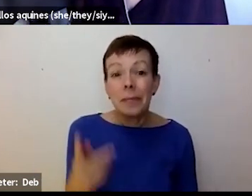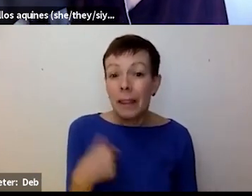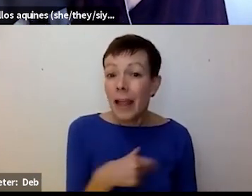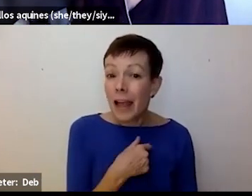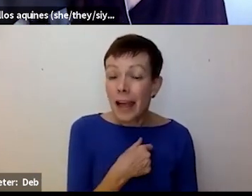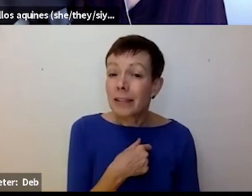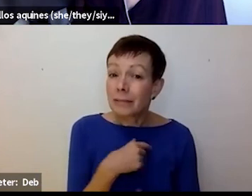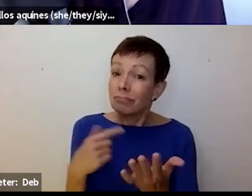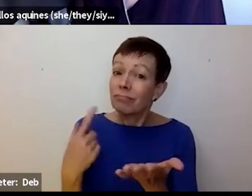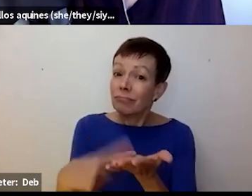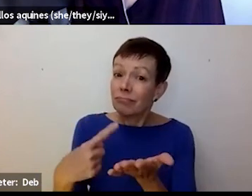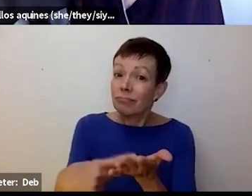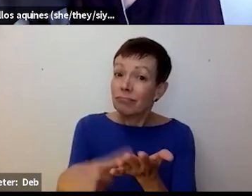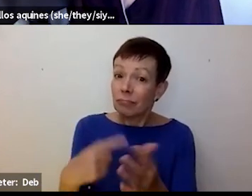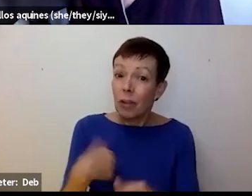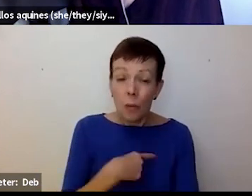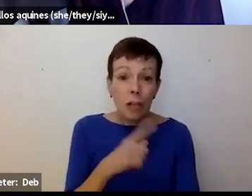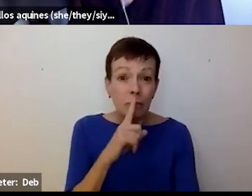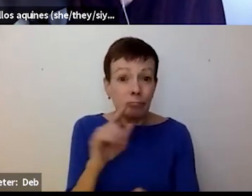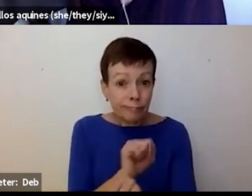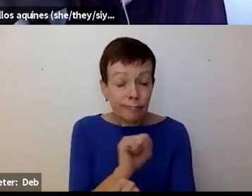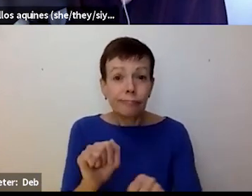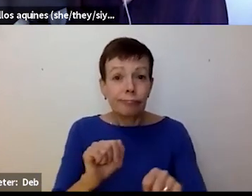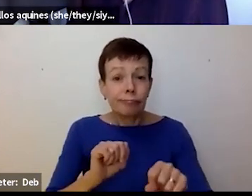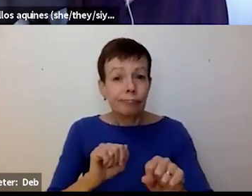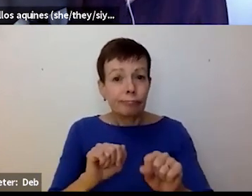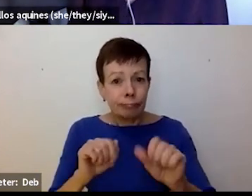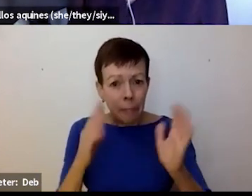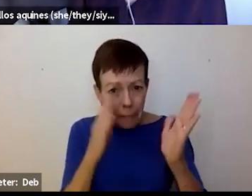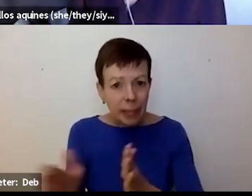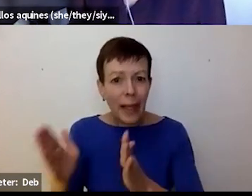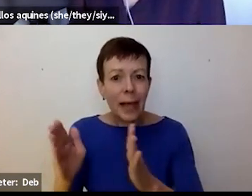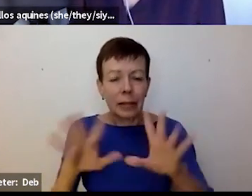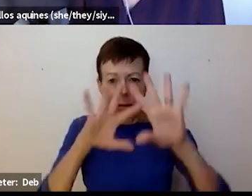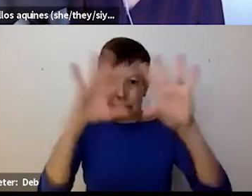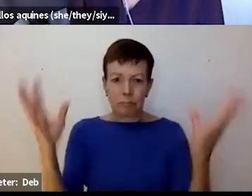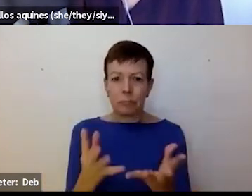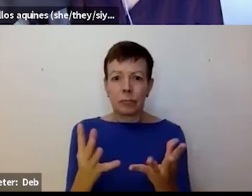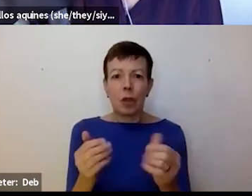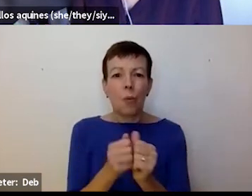we are actually organizing the whole project around this framework. So, they so we gave them at